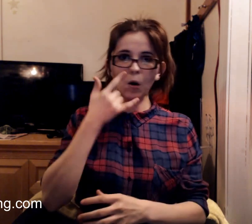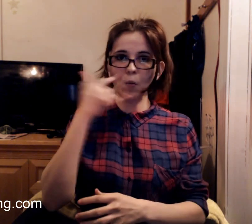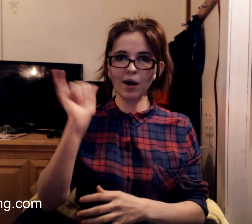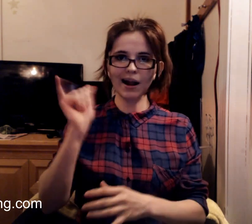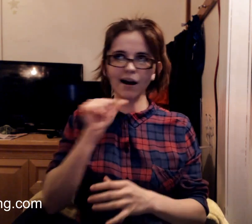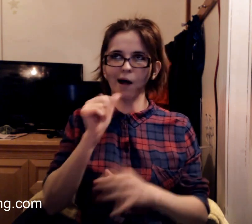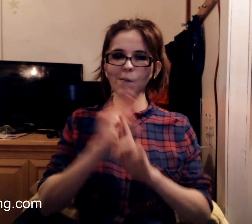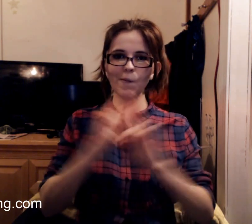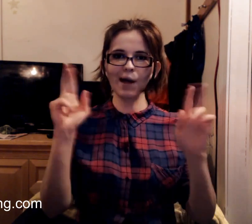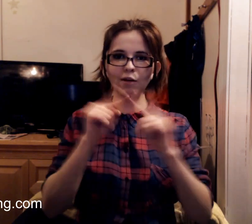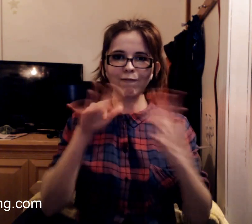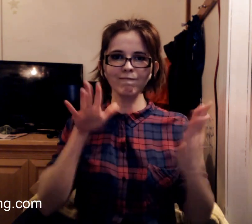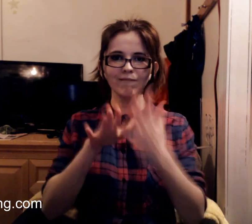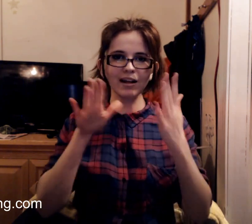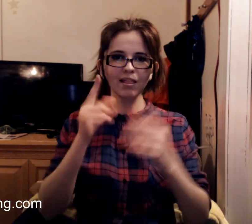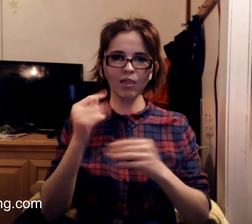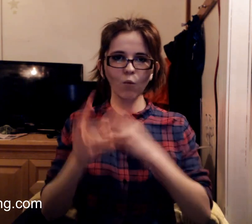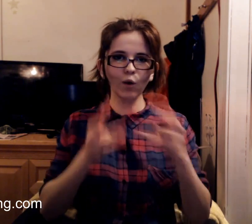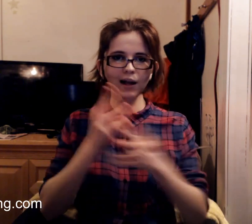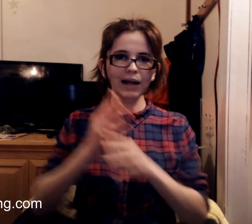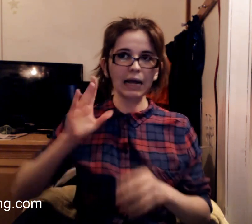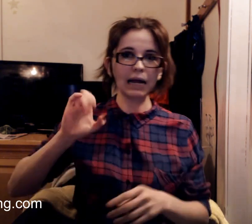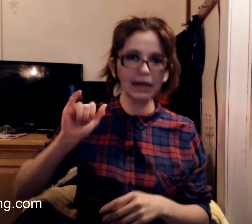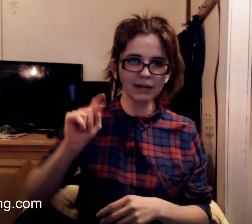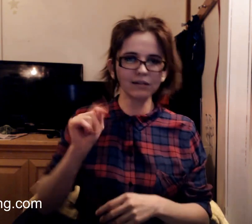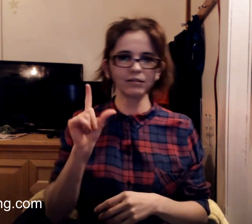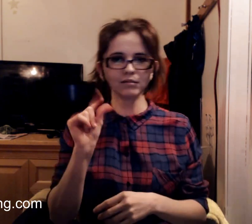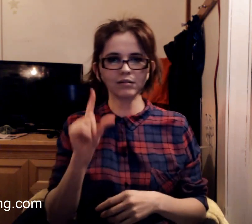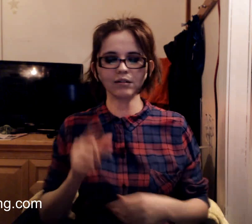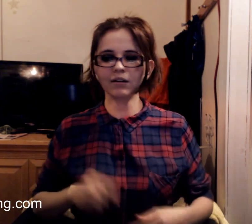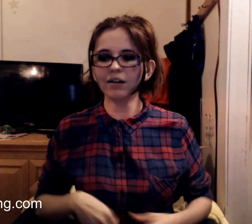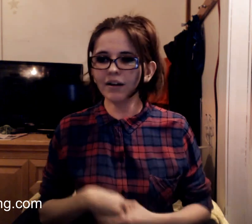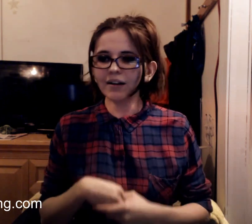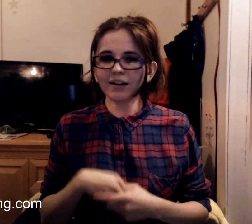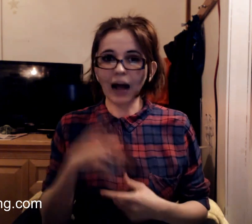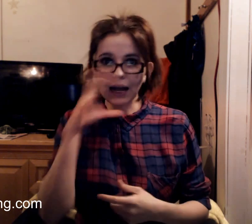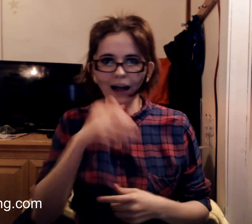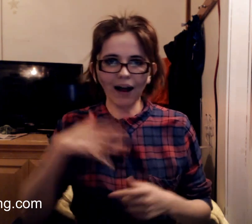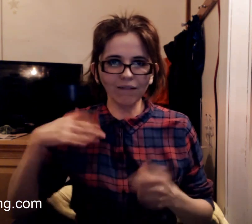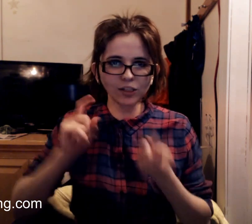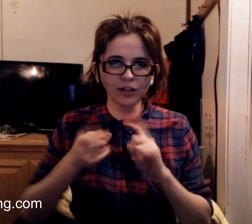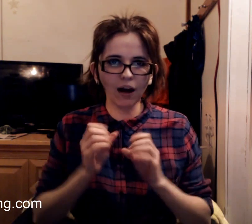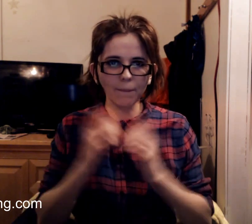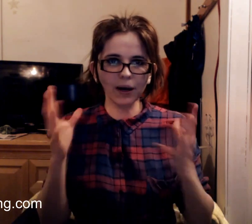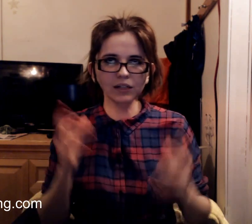Looks like I wasn't ready to face the world yet, lol. I guess I haven't change that much.